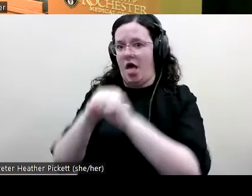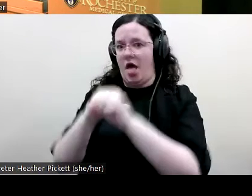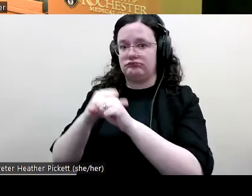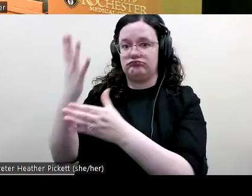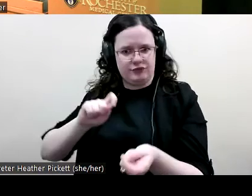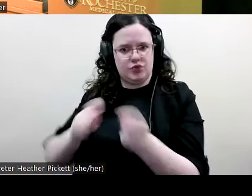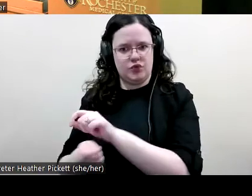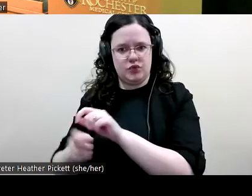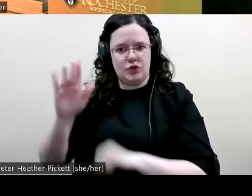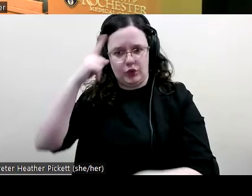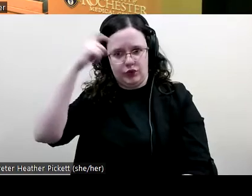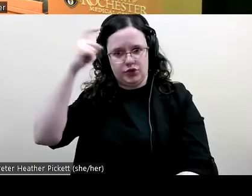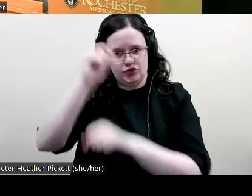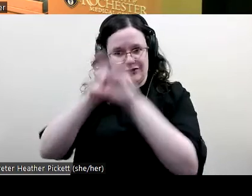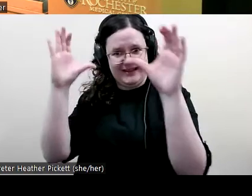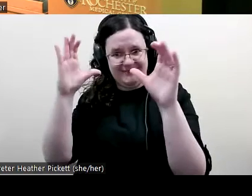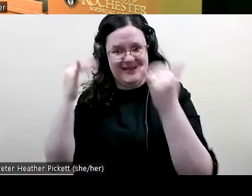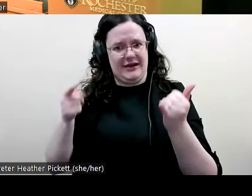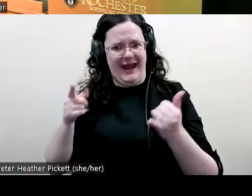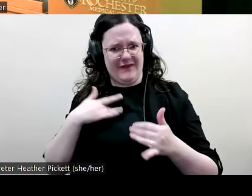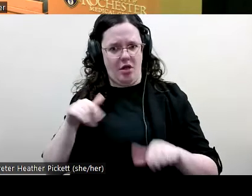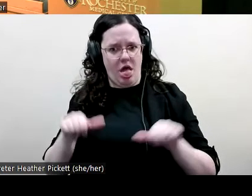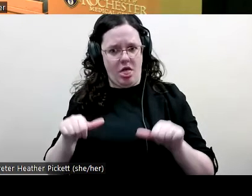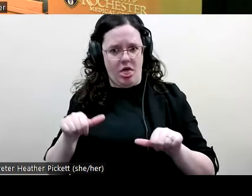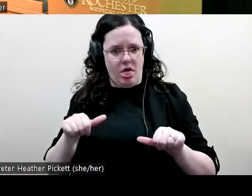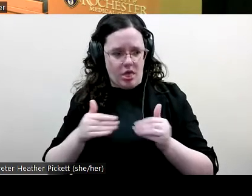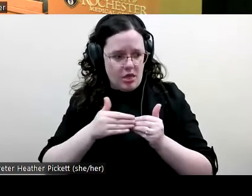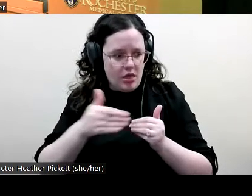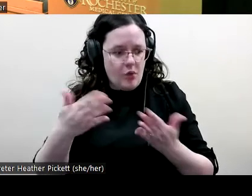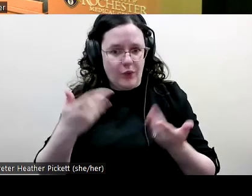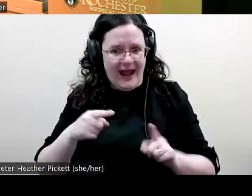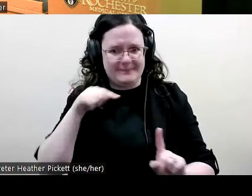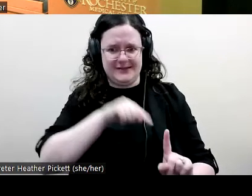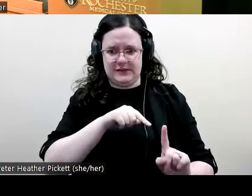you're not even sure like what's going to happen after this you know particular incident and so